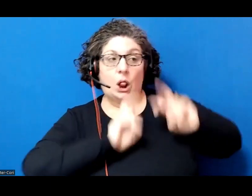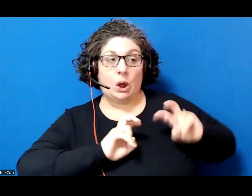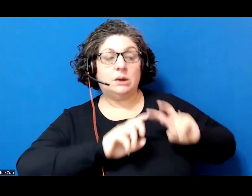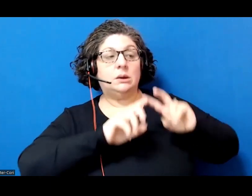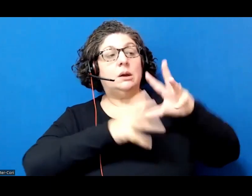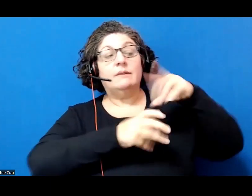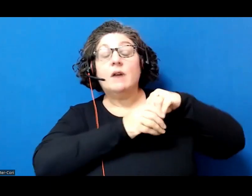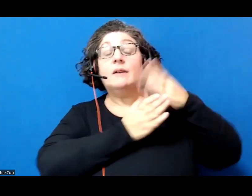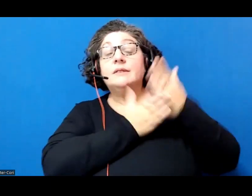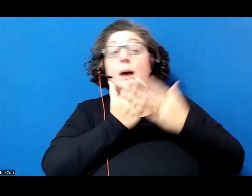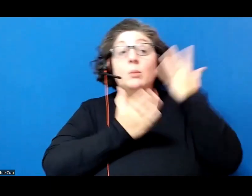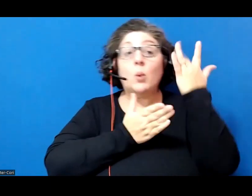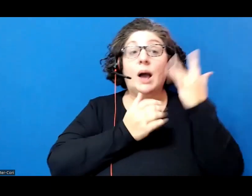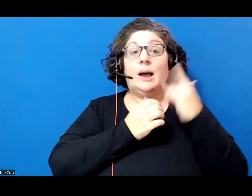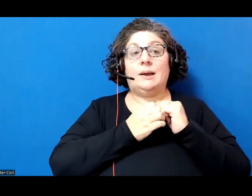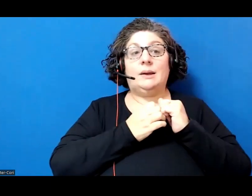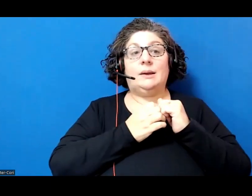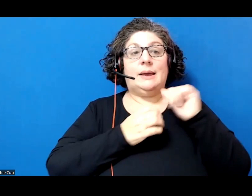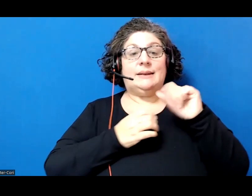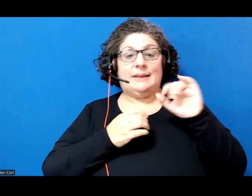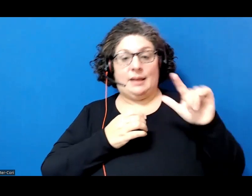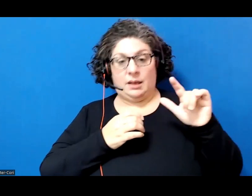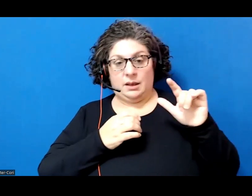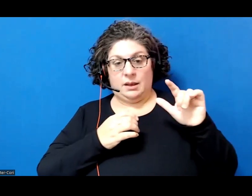that what the Court used before so often.